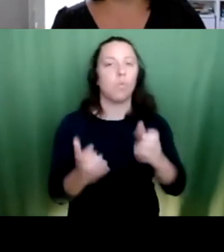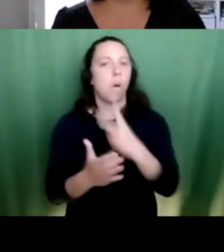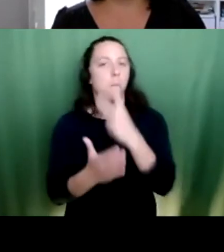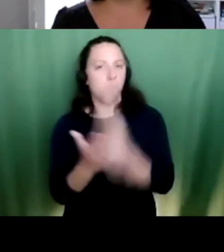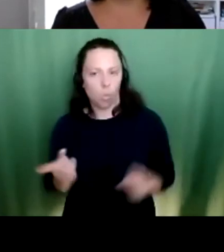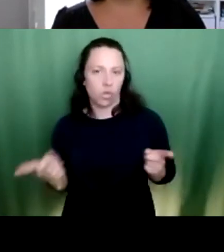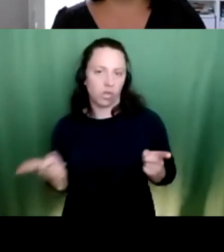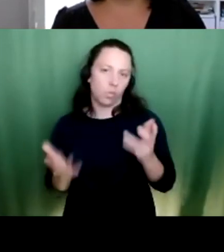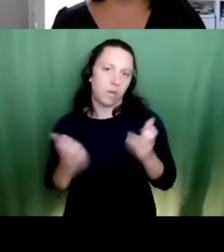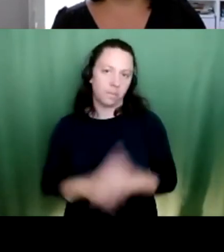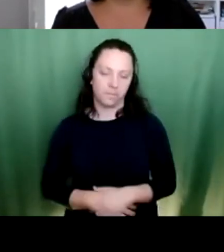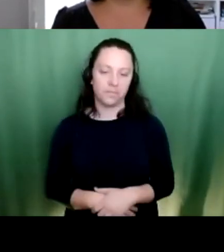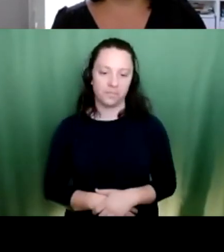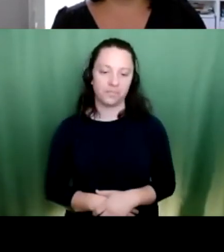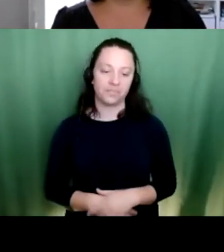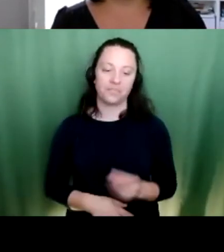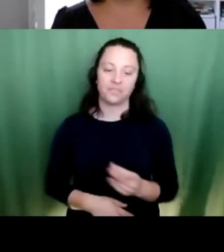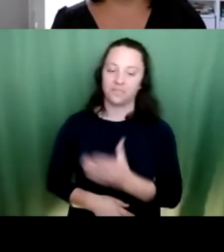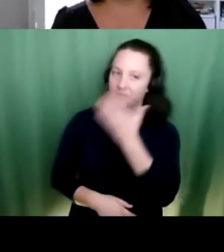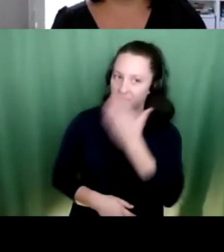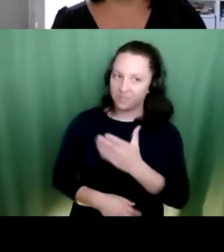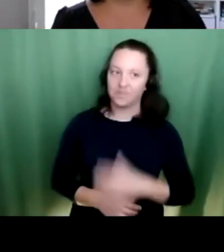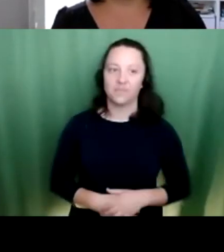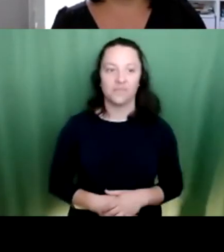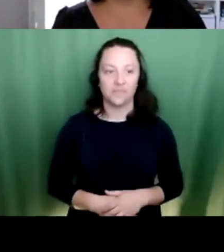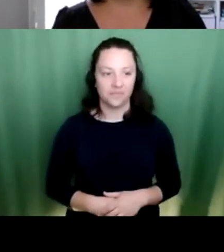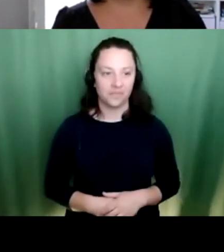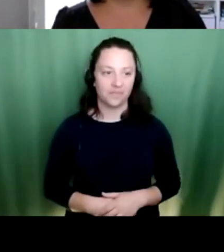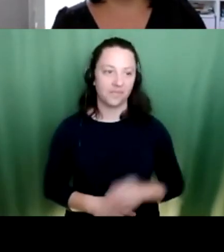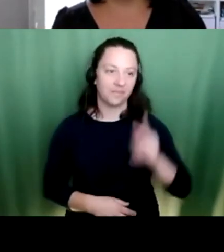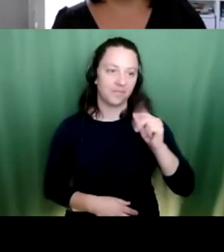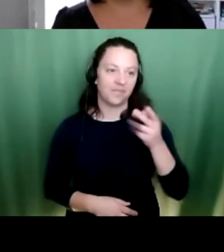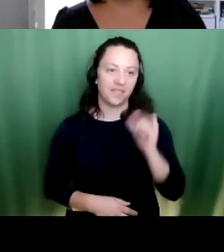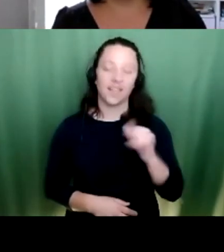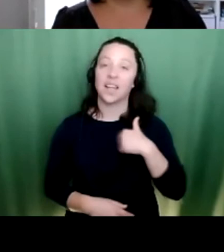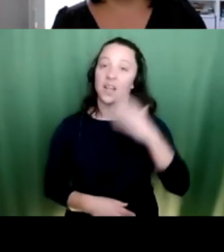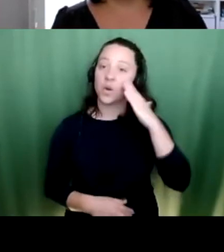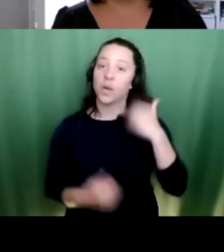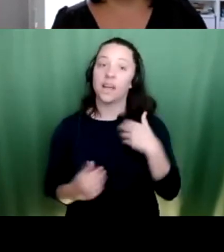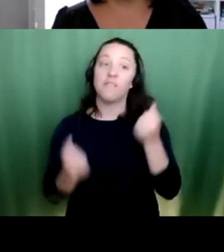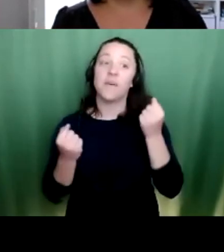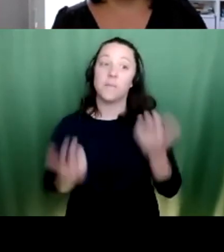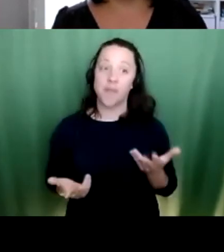Thank you everyone. I know I have a number of friends who are on the autism spectrum, and they